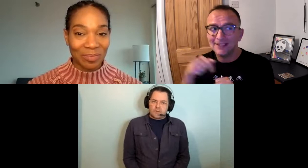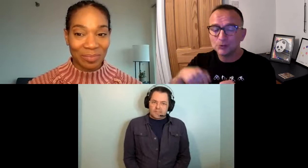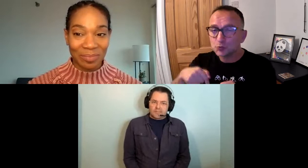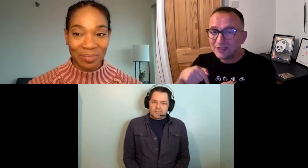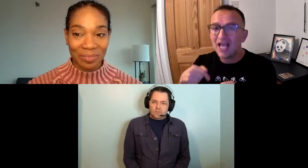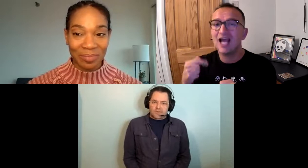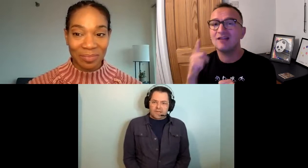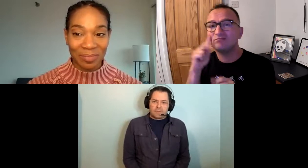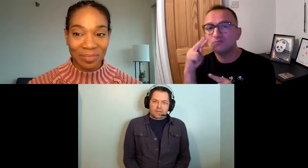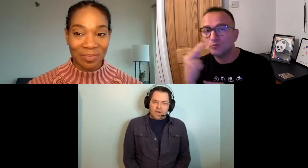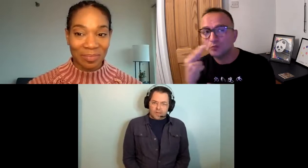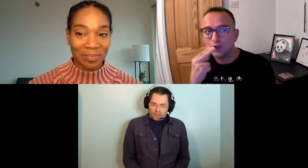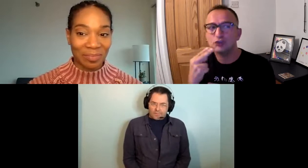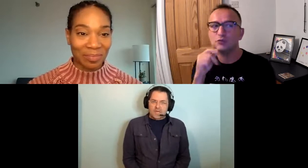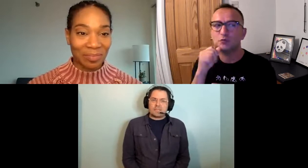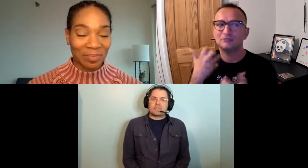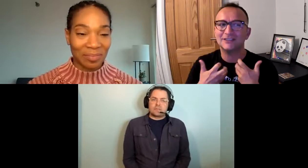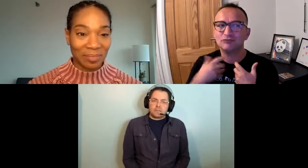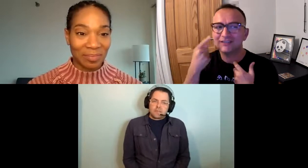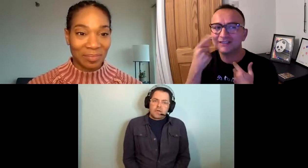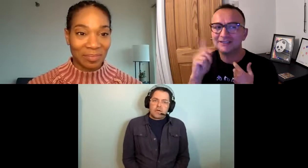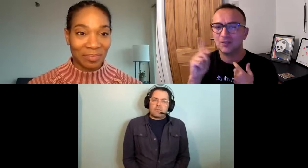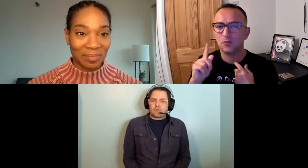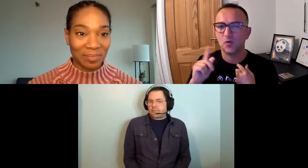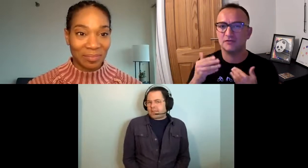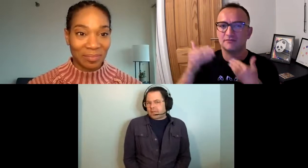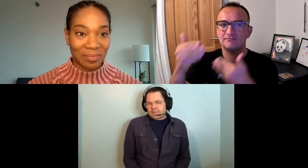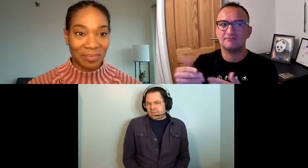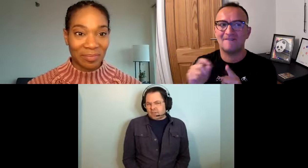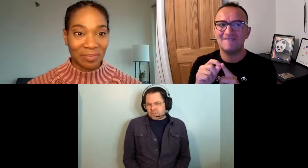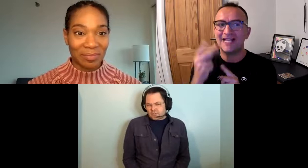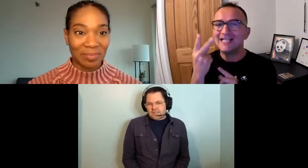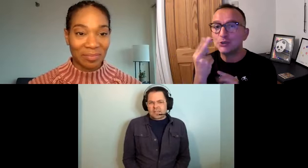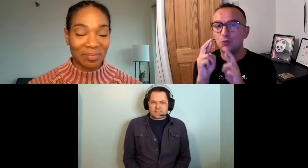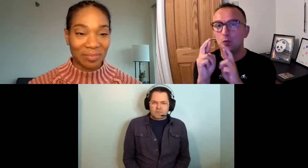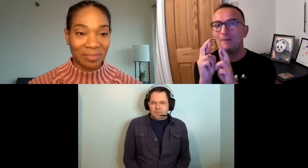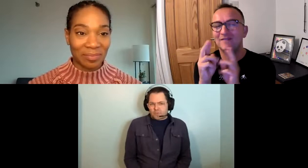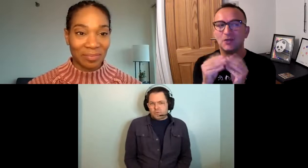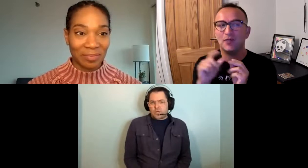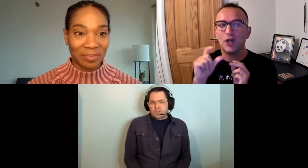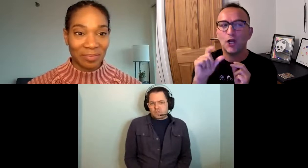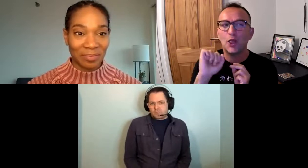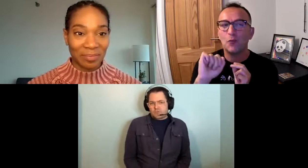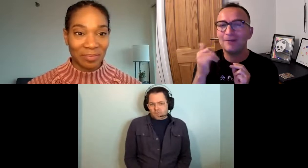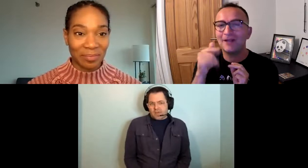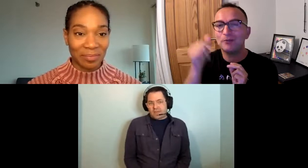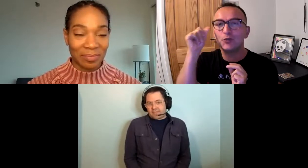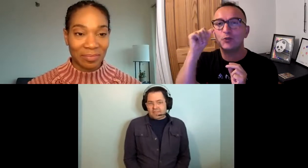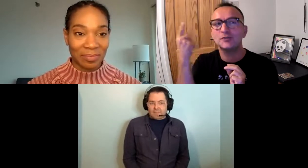moving forward and hopefully who knows we will find a rich benefactor that can help us move forwards,